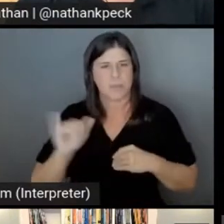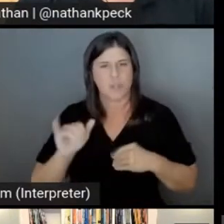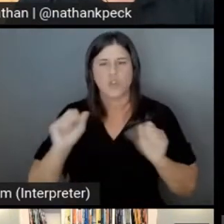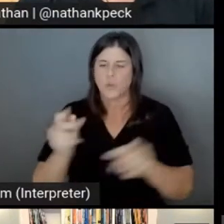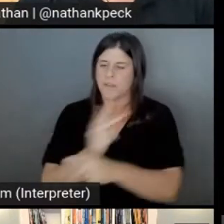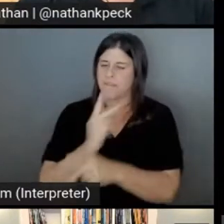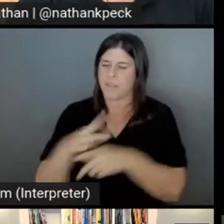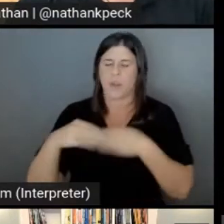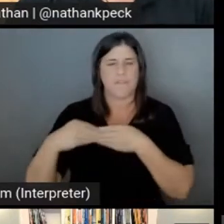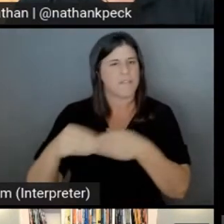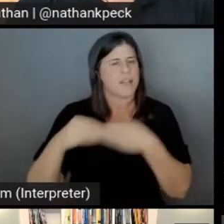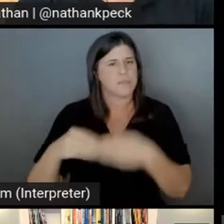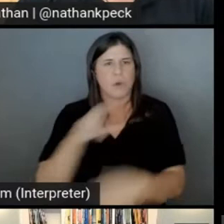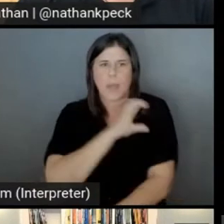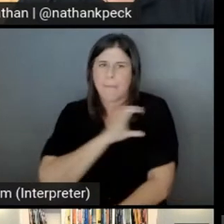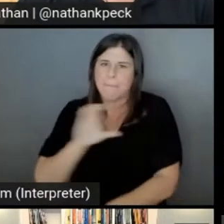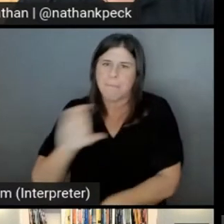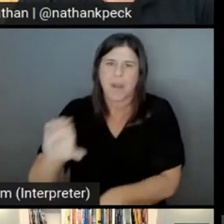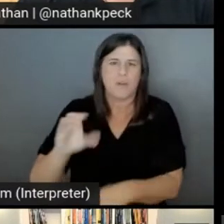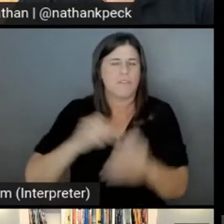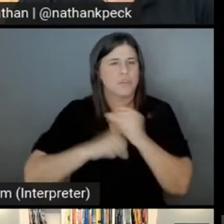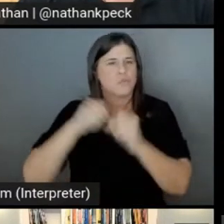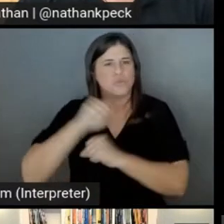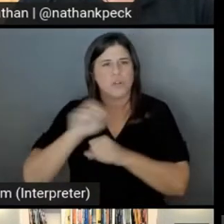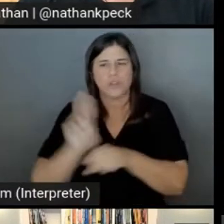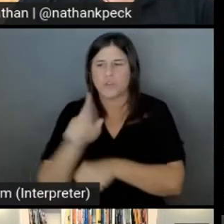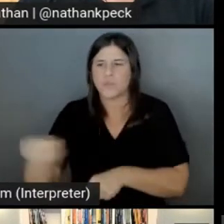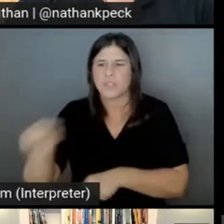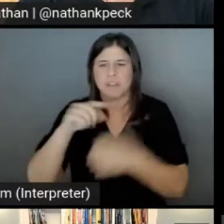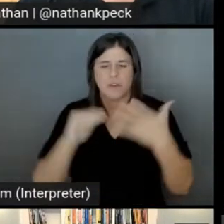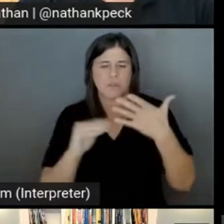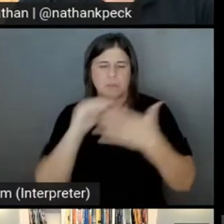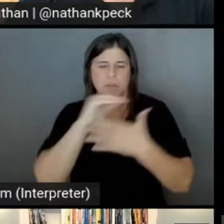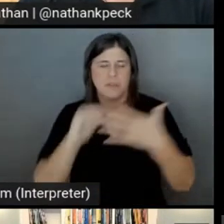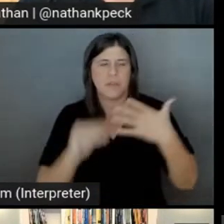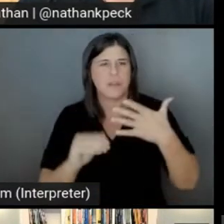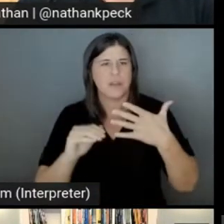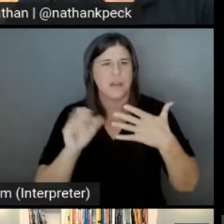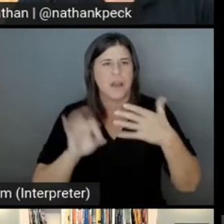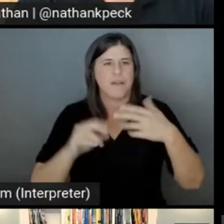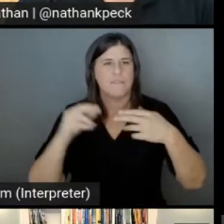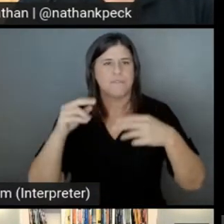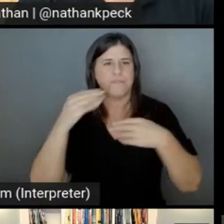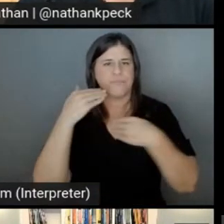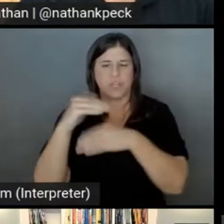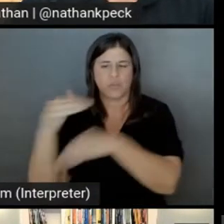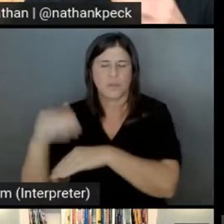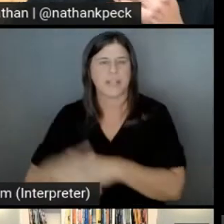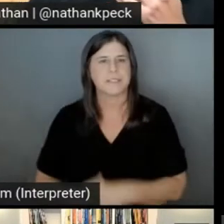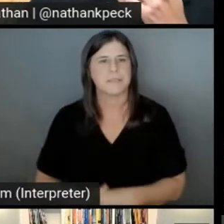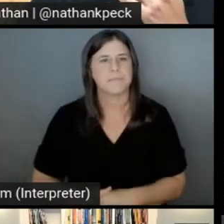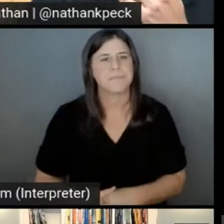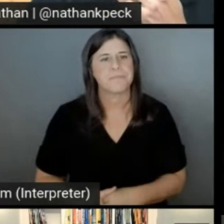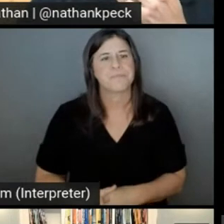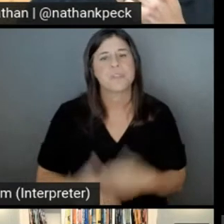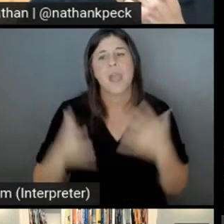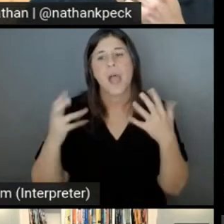and powerful structures using those layers of constraints. I just want to point out real quick here,